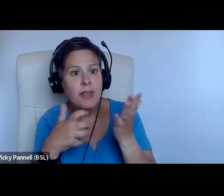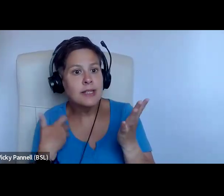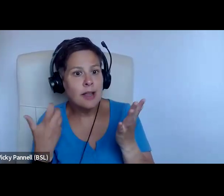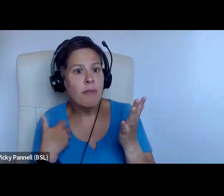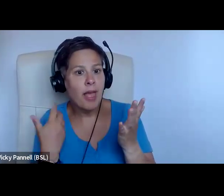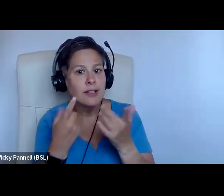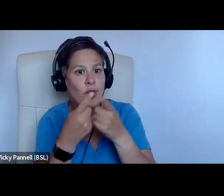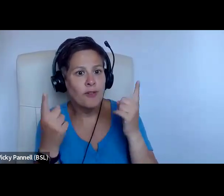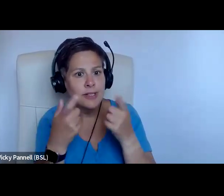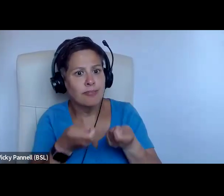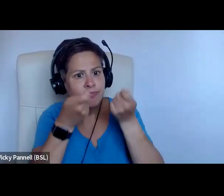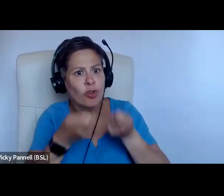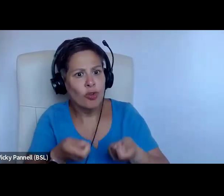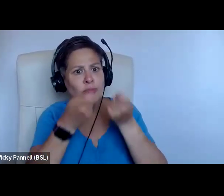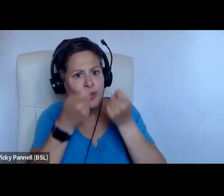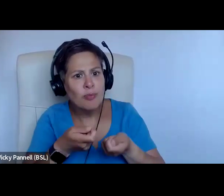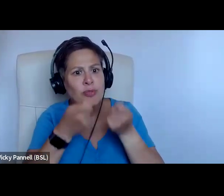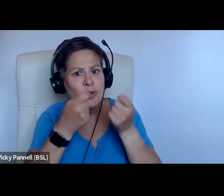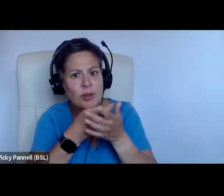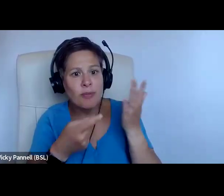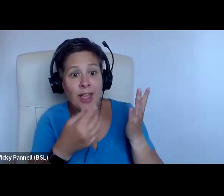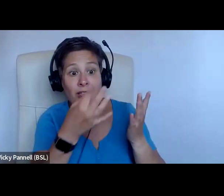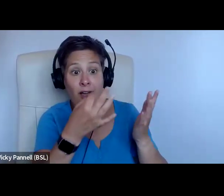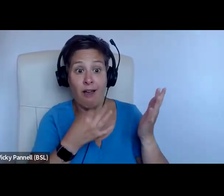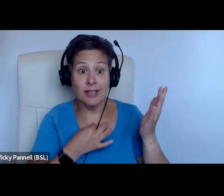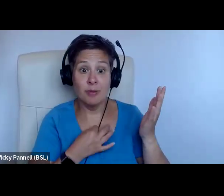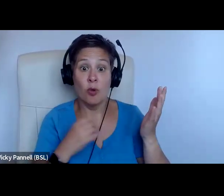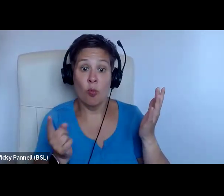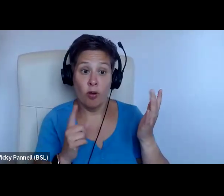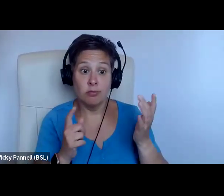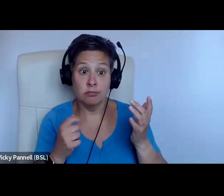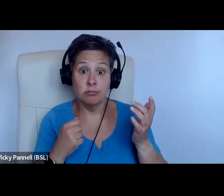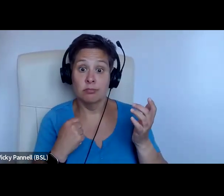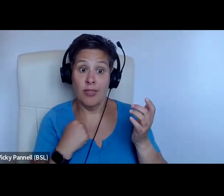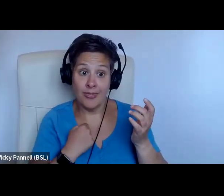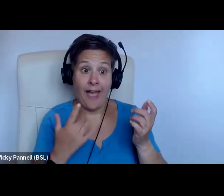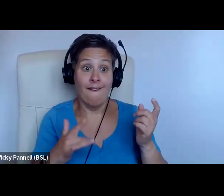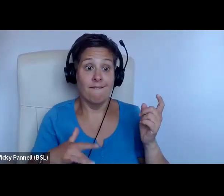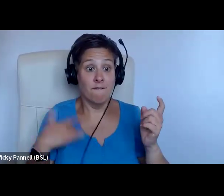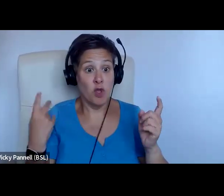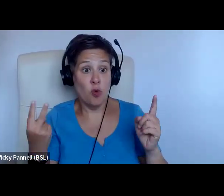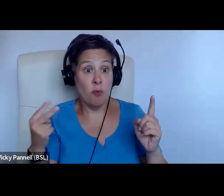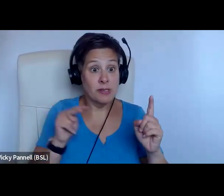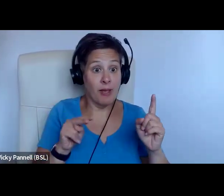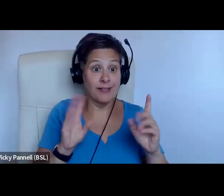I suppose I imagined that I would attend a round of meetings working on developing strategies.